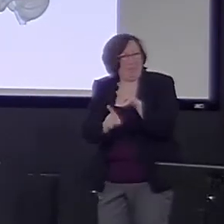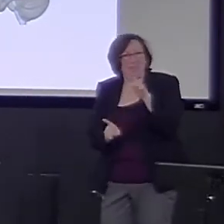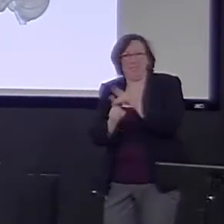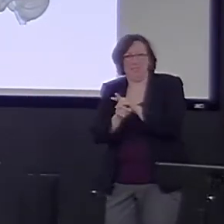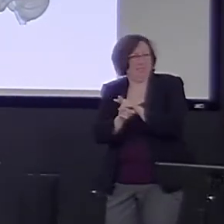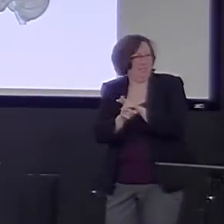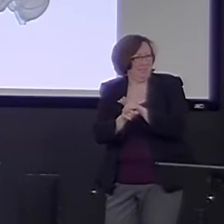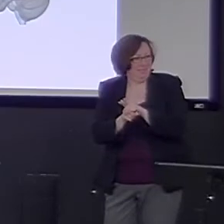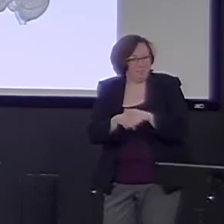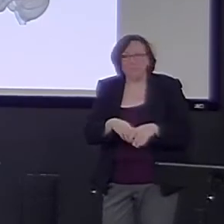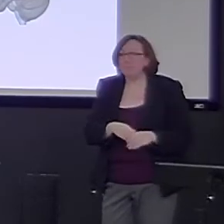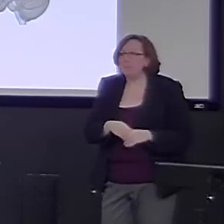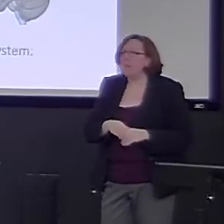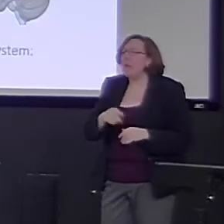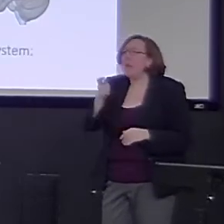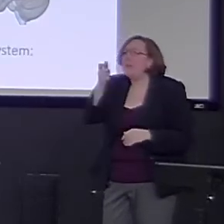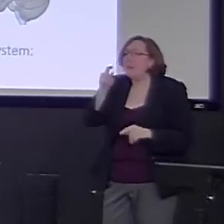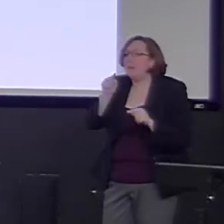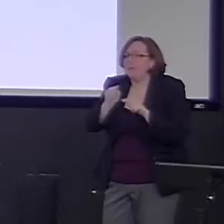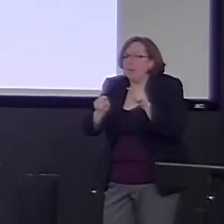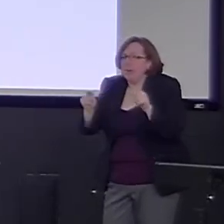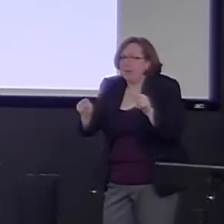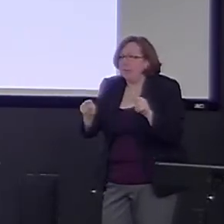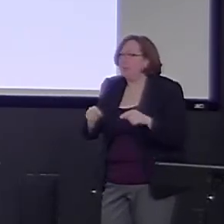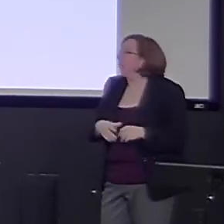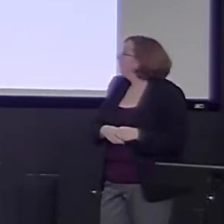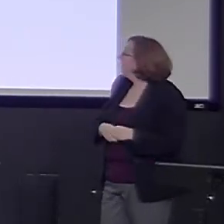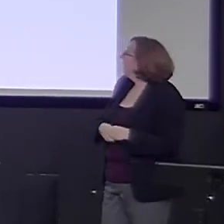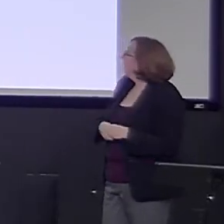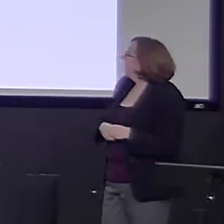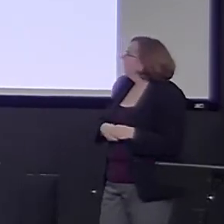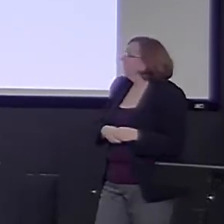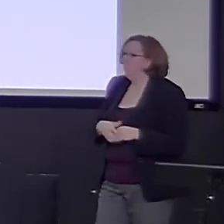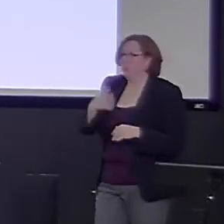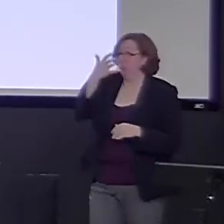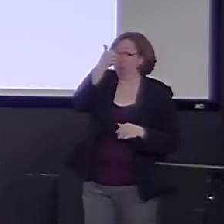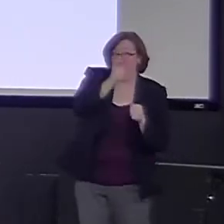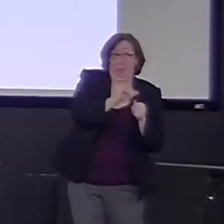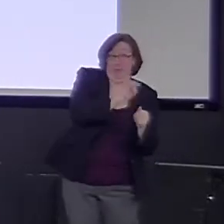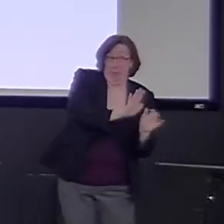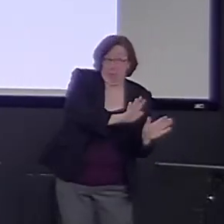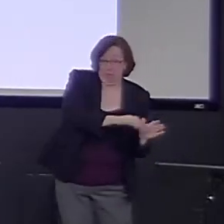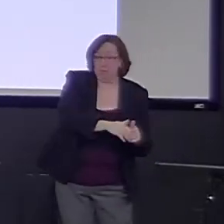Just take note of that one because the next one is the dialogue condition.